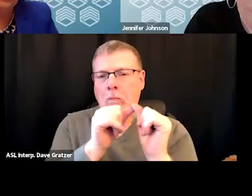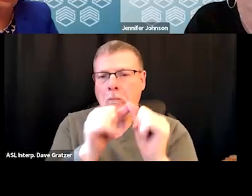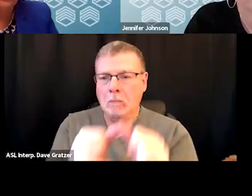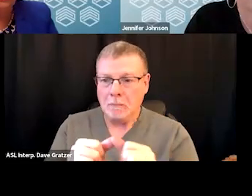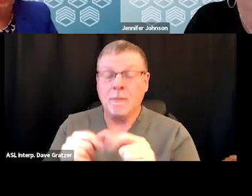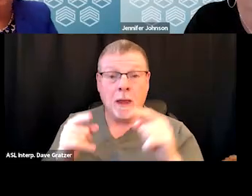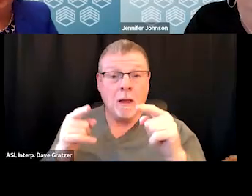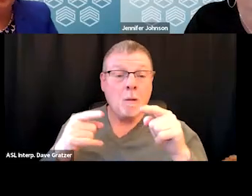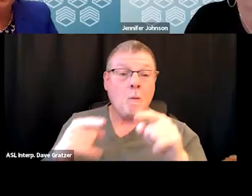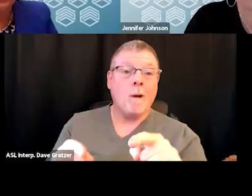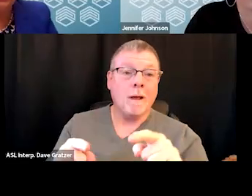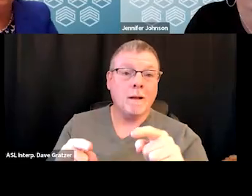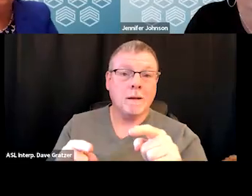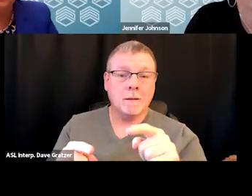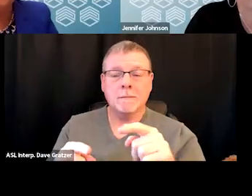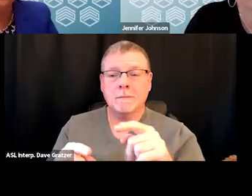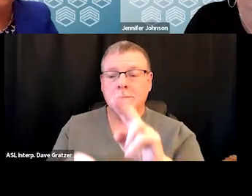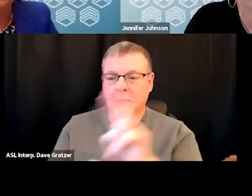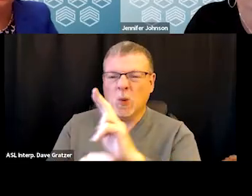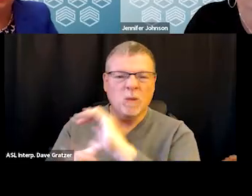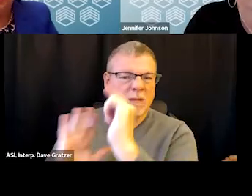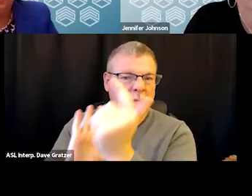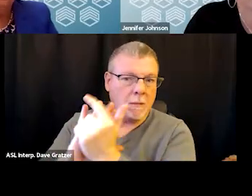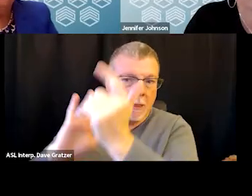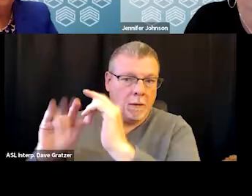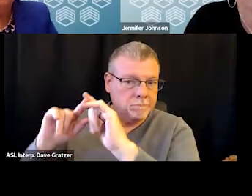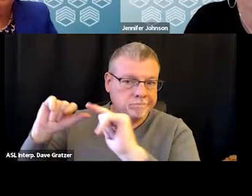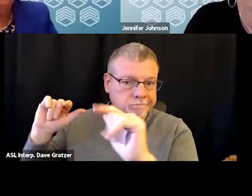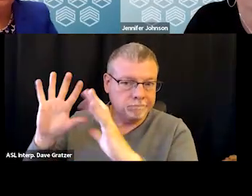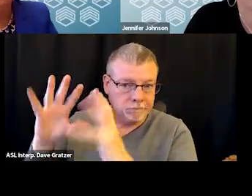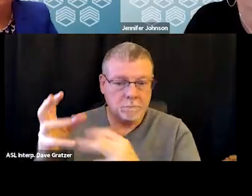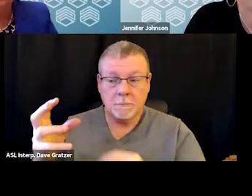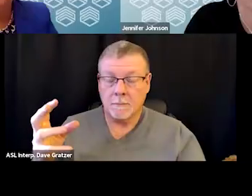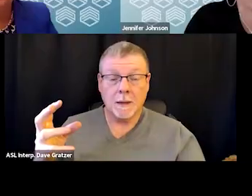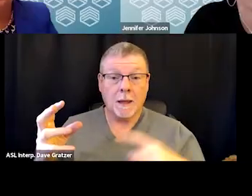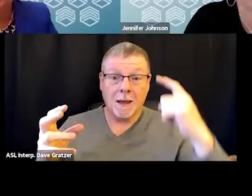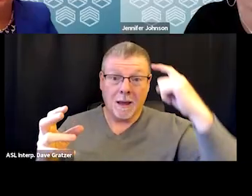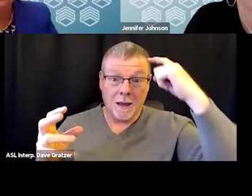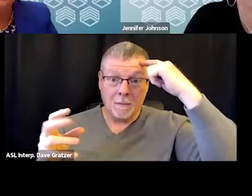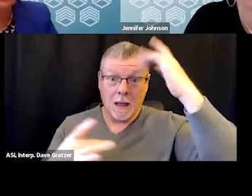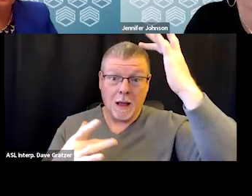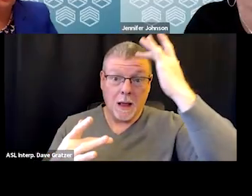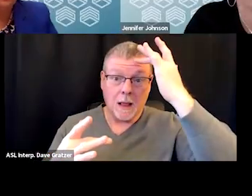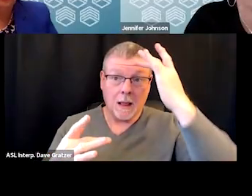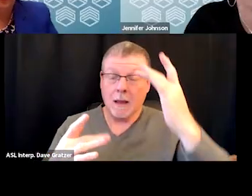were taking, uh, abusing illegal substances, um, their, their mental illness was really exacerbated.